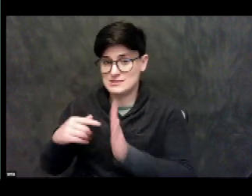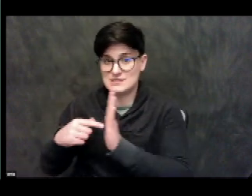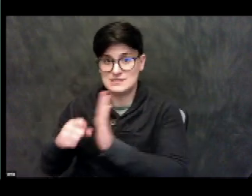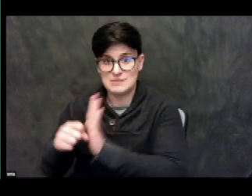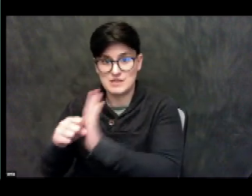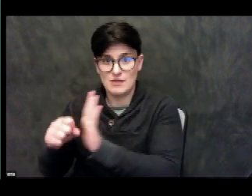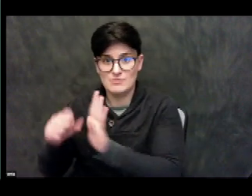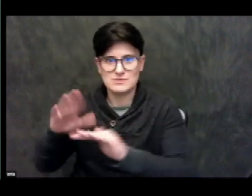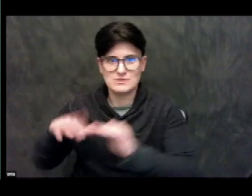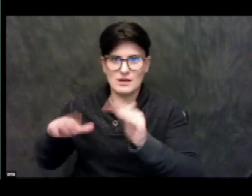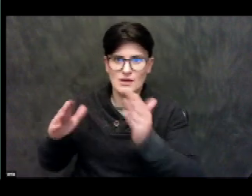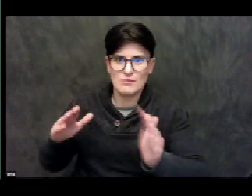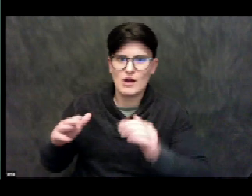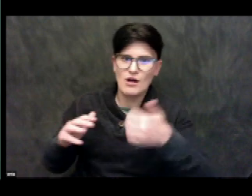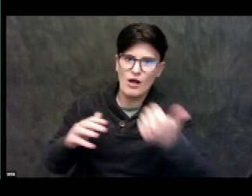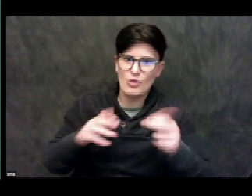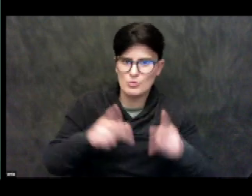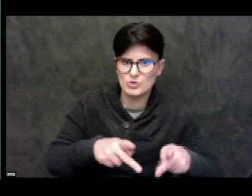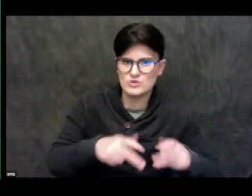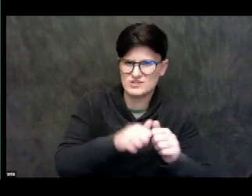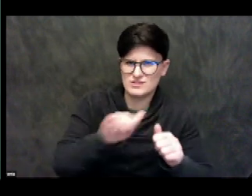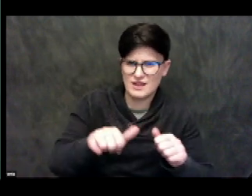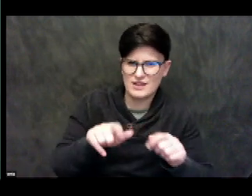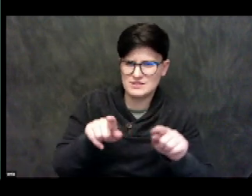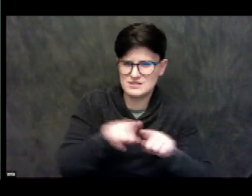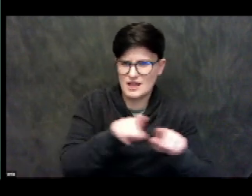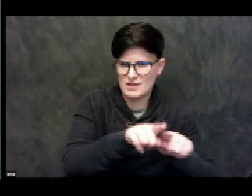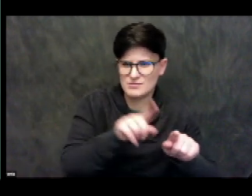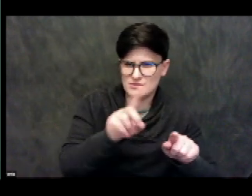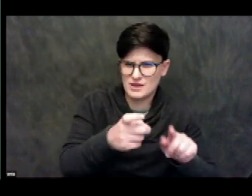We need to be sure to describe the full range of symptoms that may be